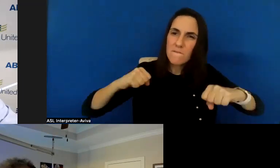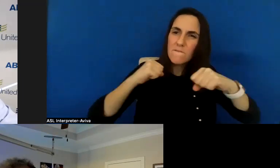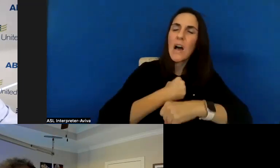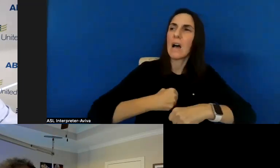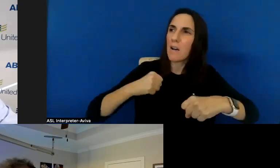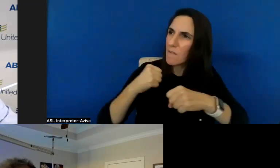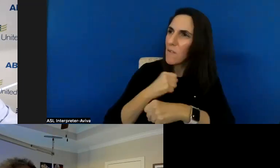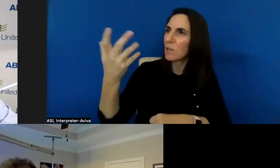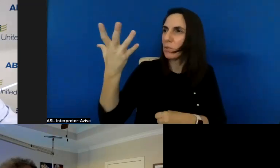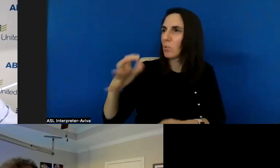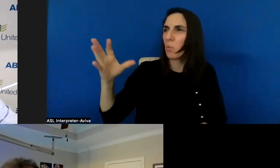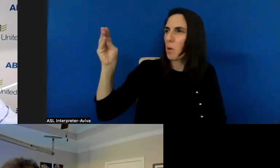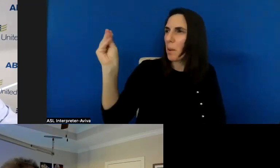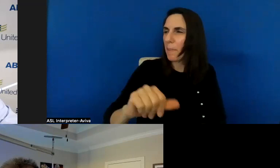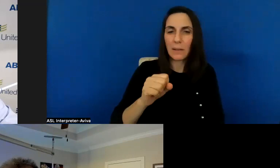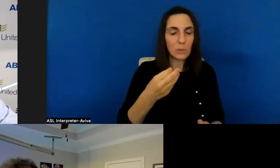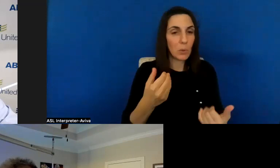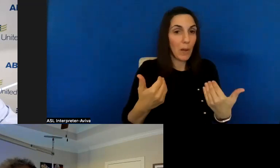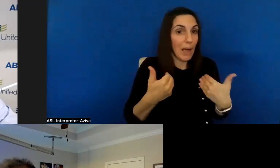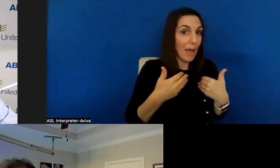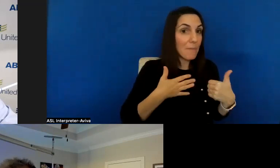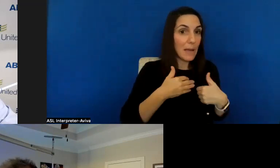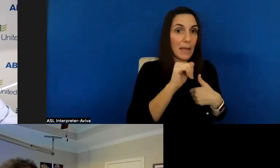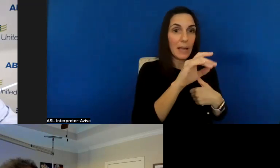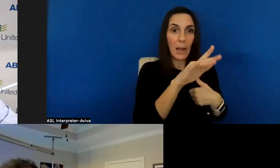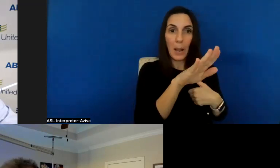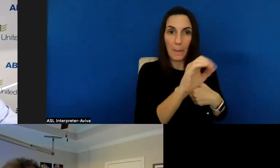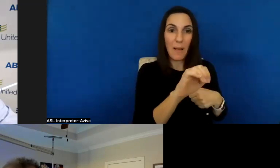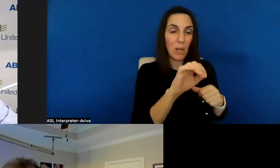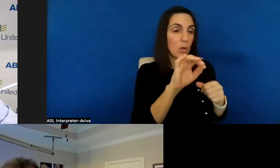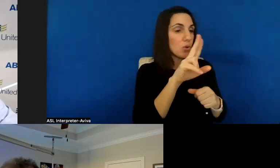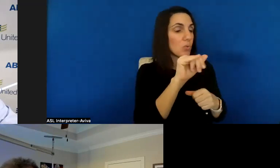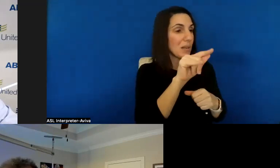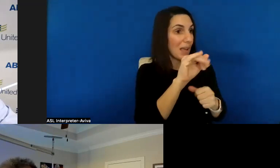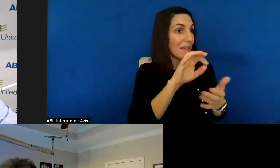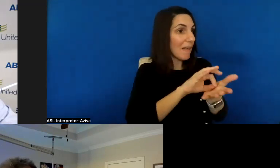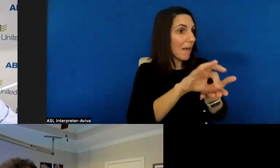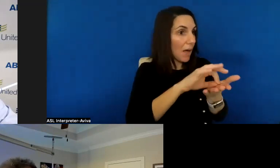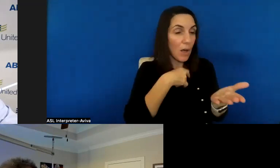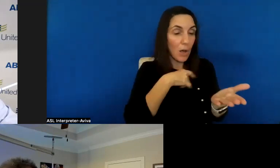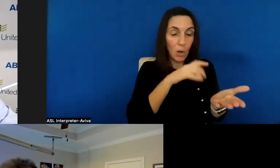11:14:42 So, having my able united account, allowed me to cover the expenses that I needed